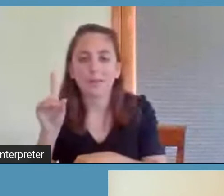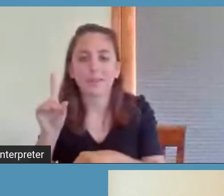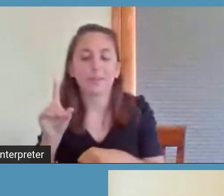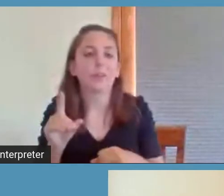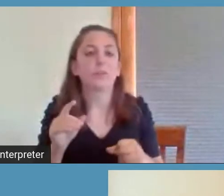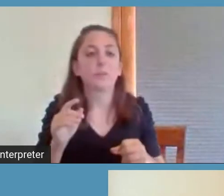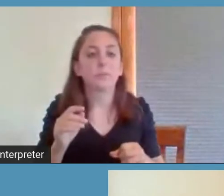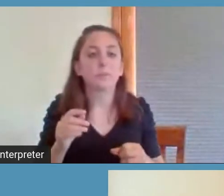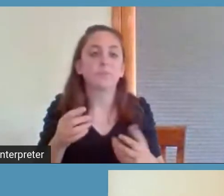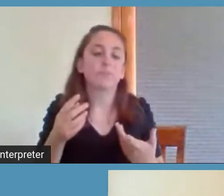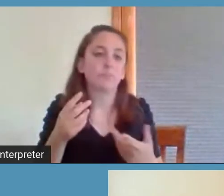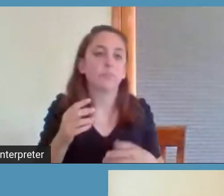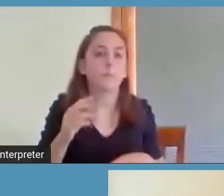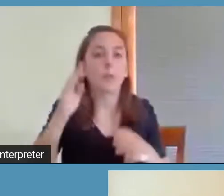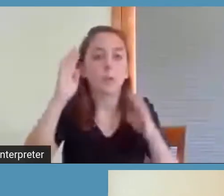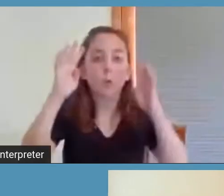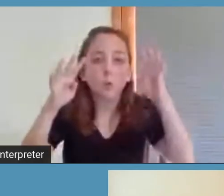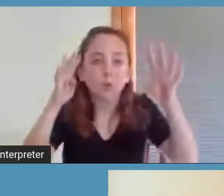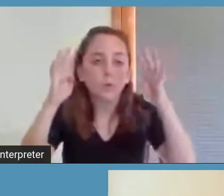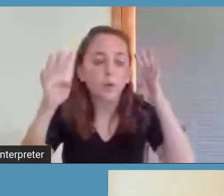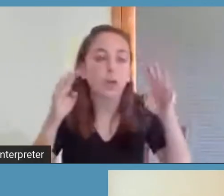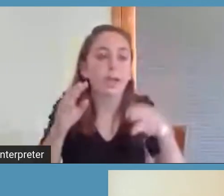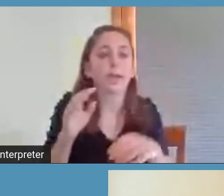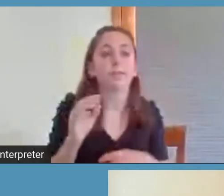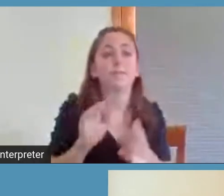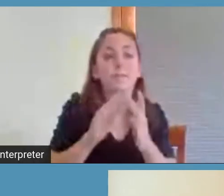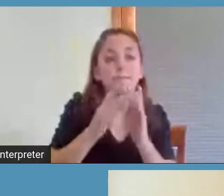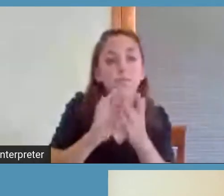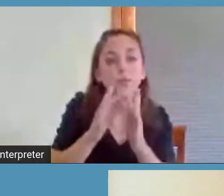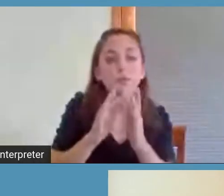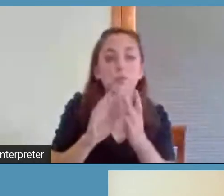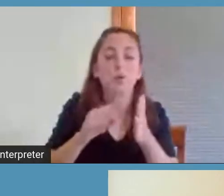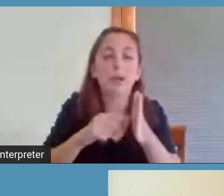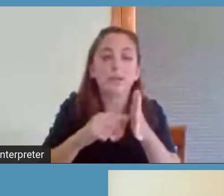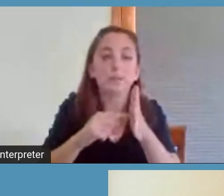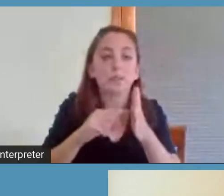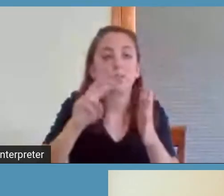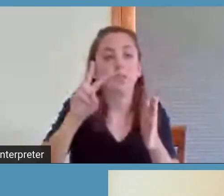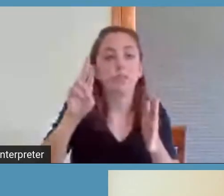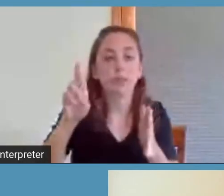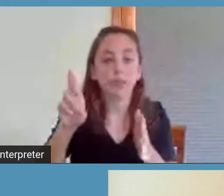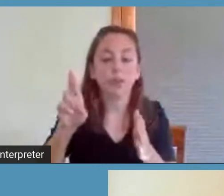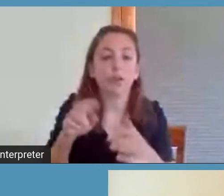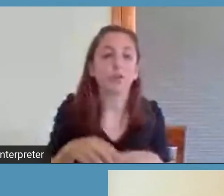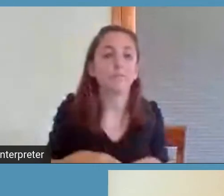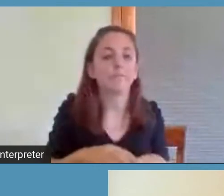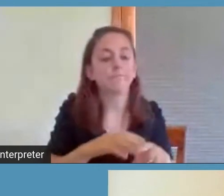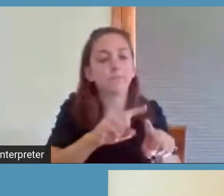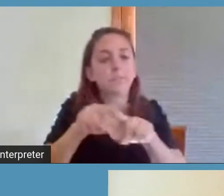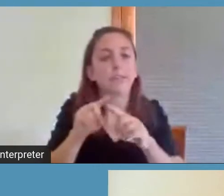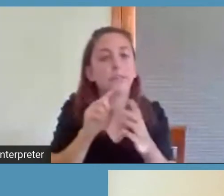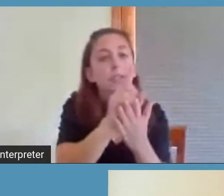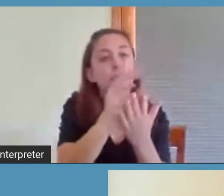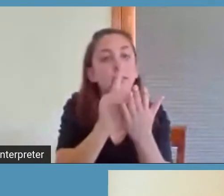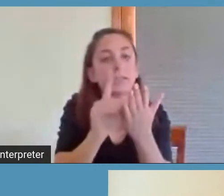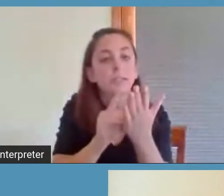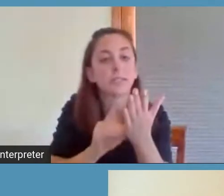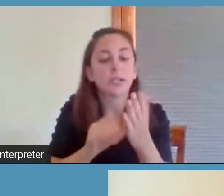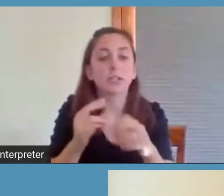vr so you could create um design using unity 3d it's usually used for games but